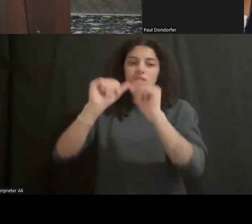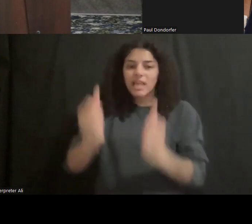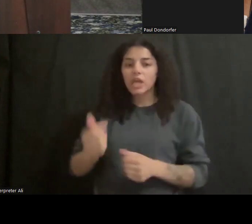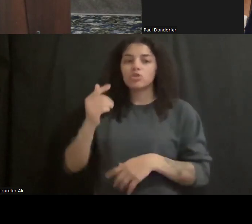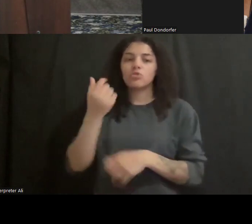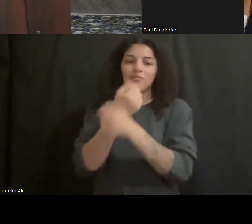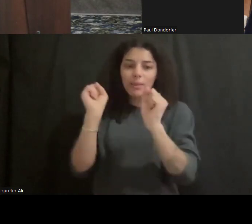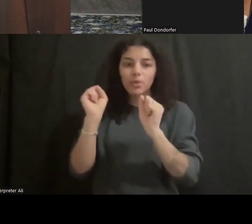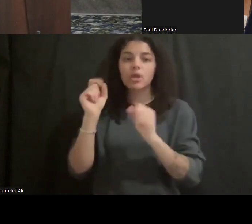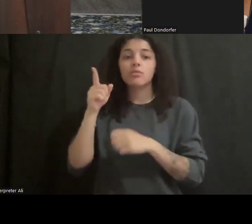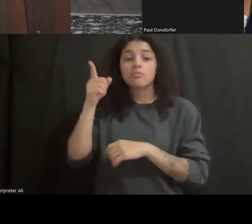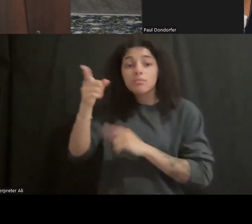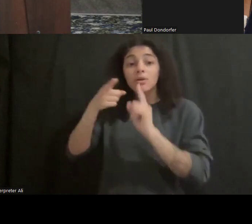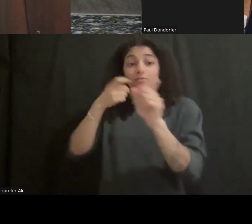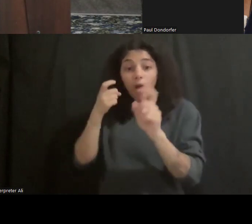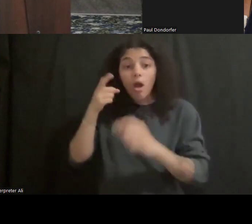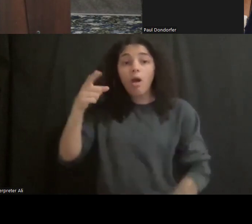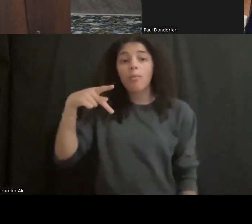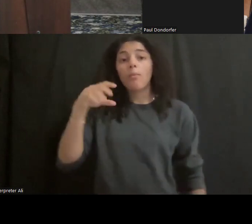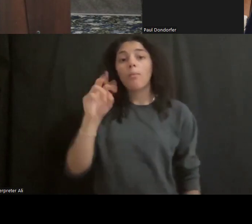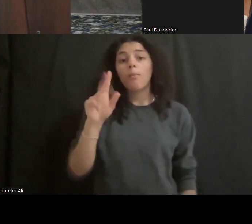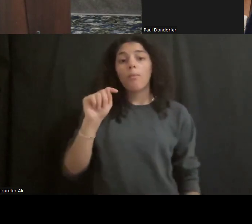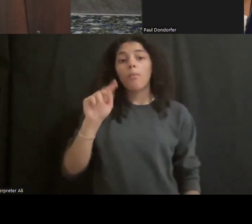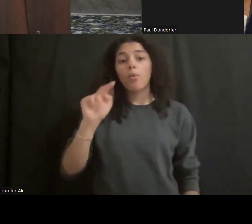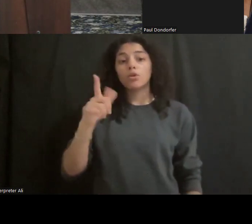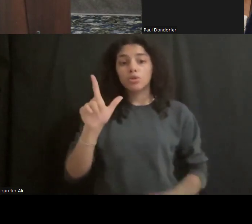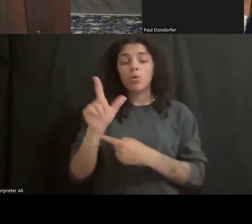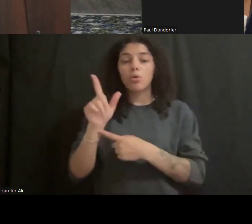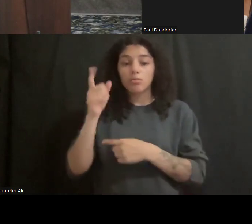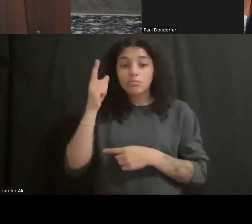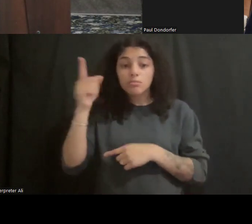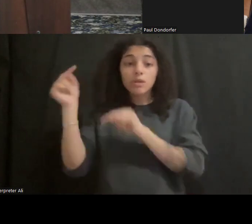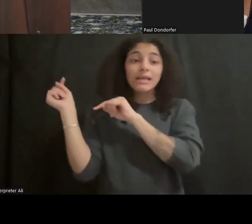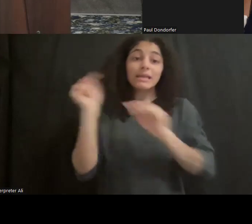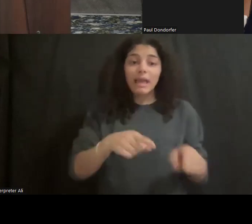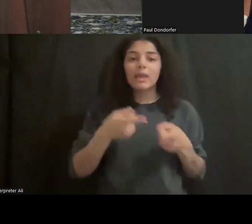the United States from Portugal about the time of the American Revolution You're all familiar